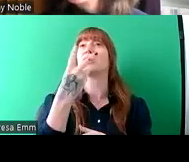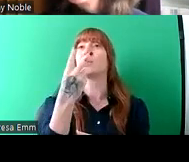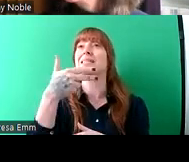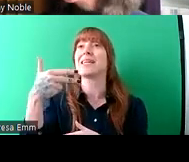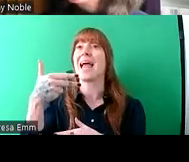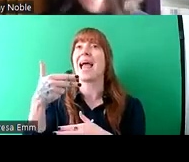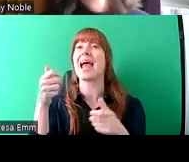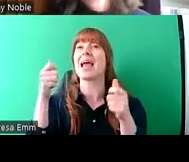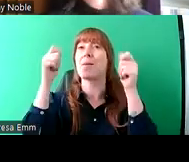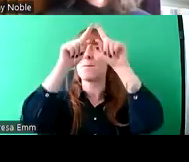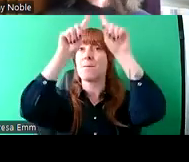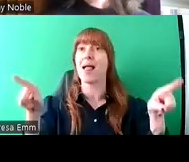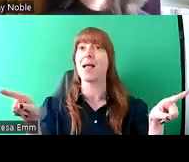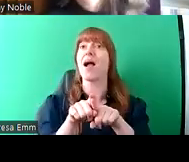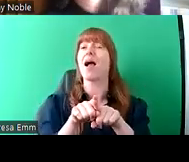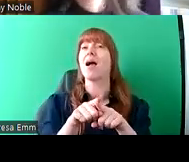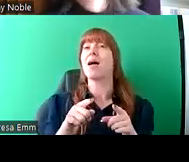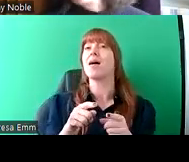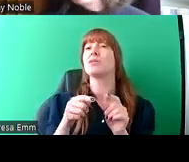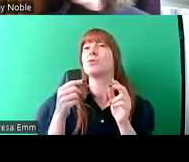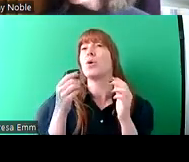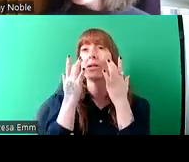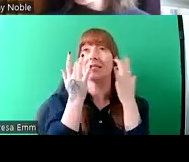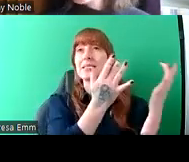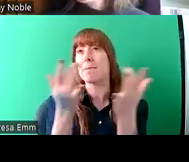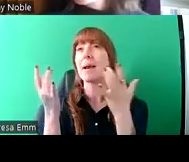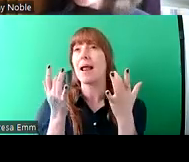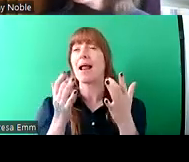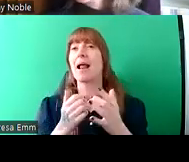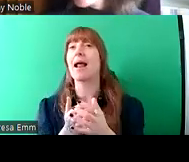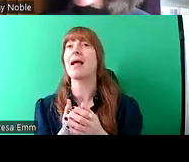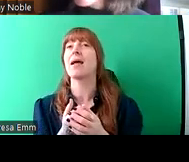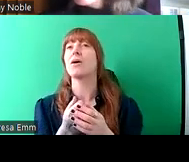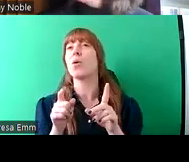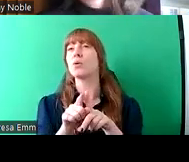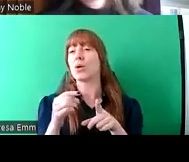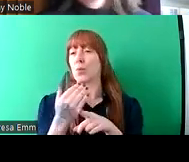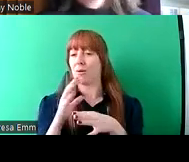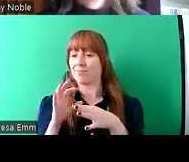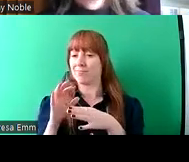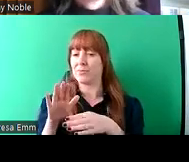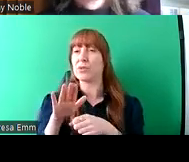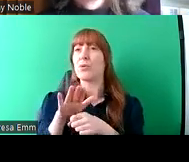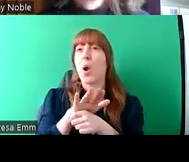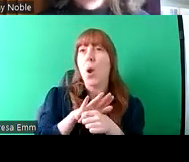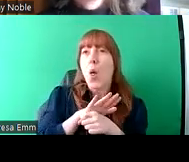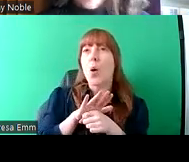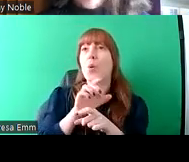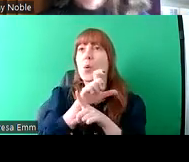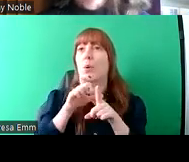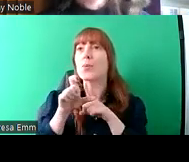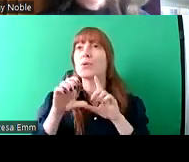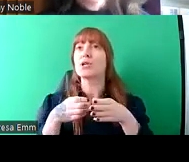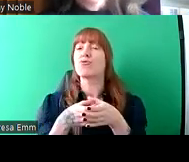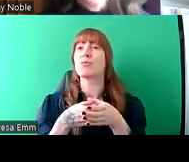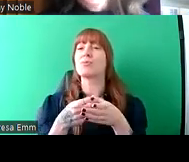V&A in Dundee. Then, we also worked with smaller community groups as well. If we're loaning out to